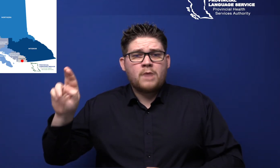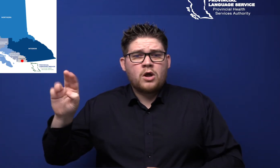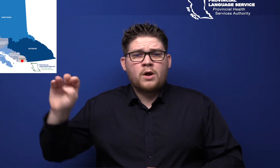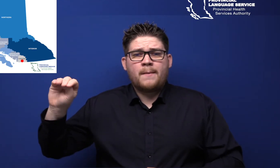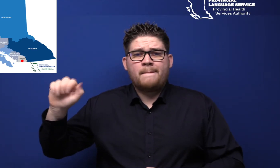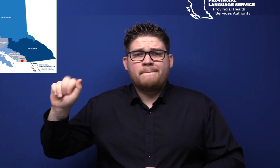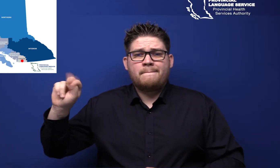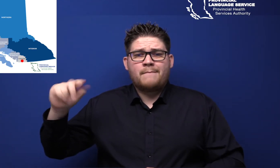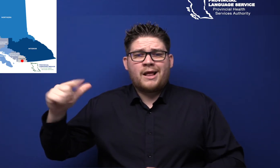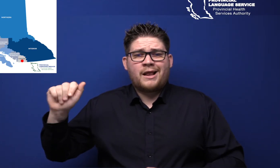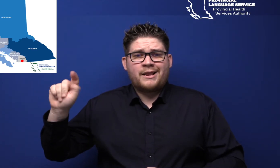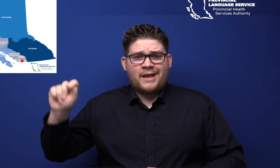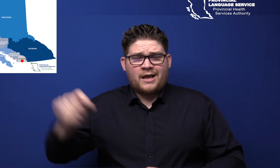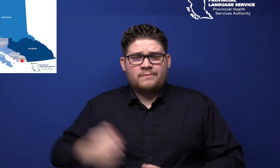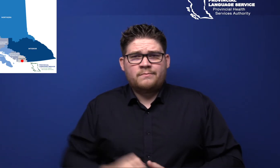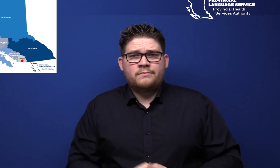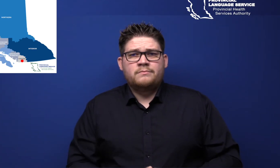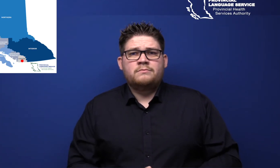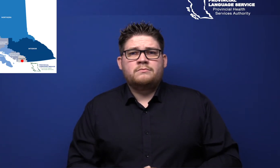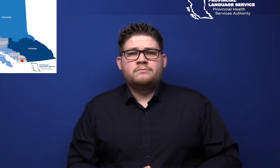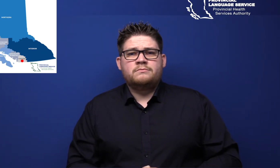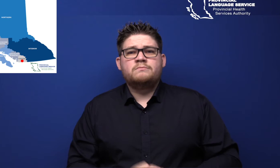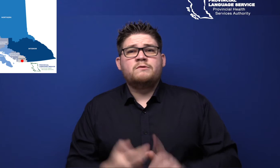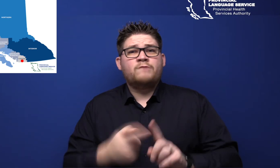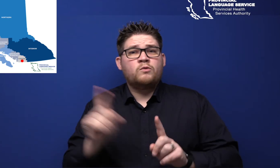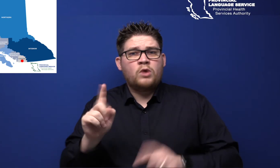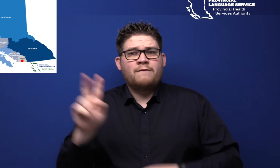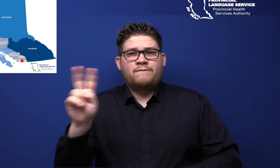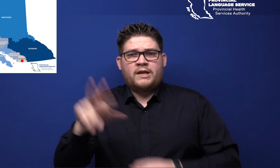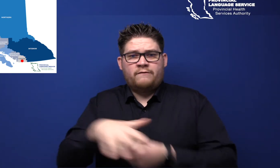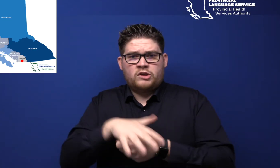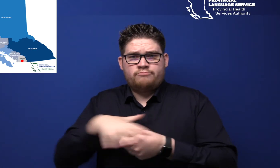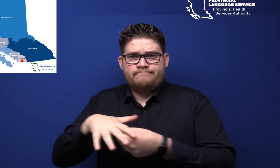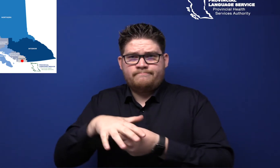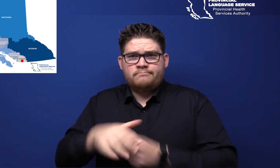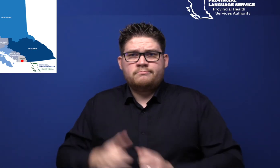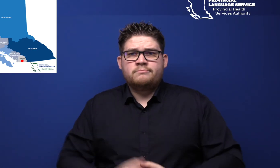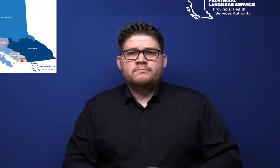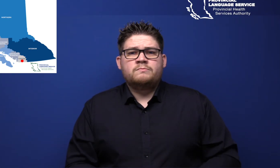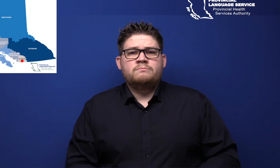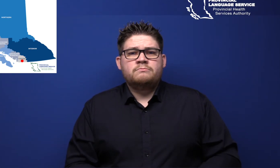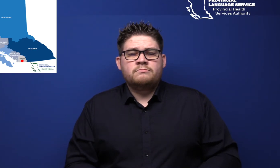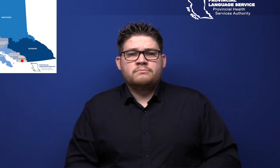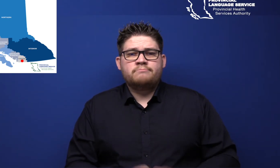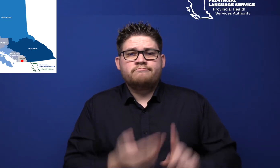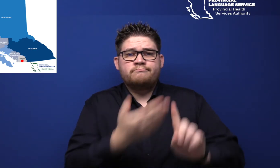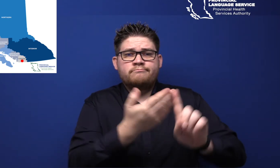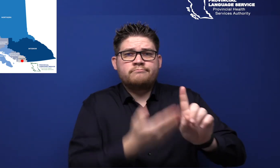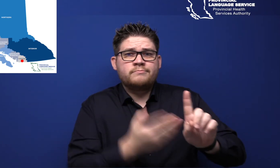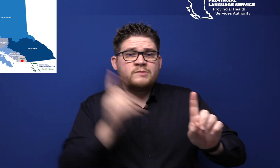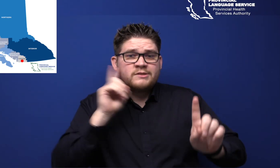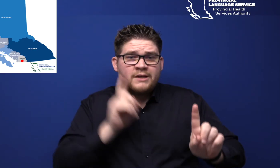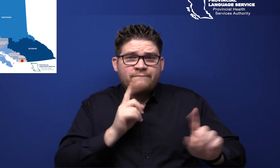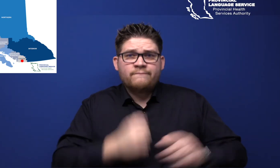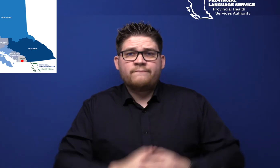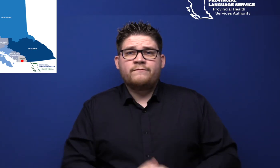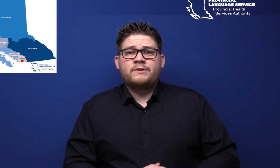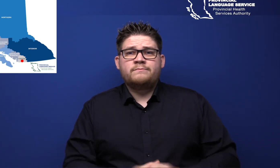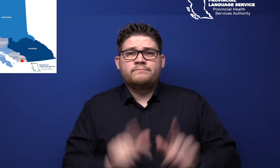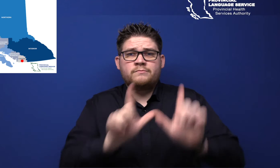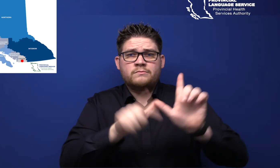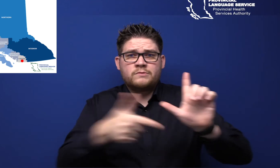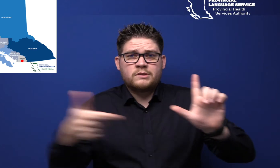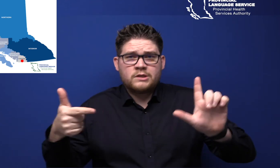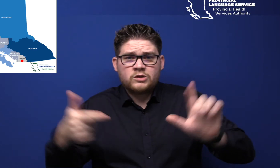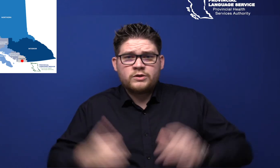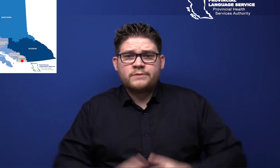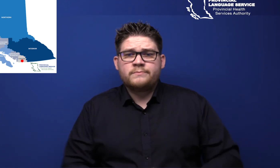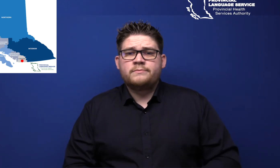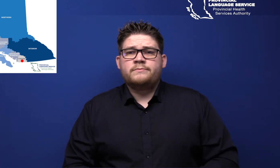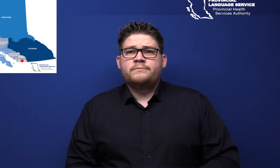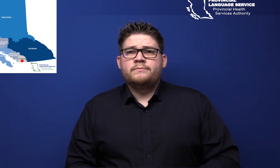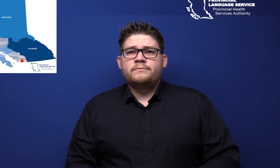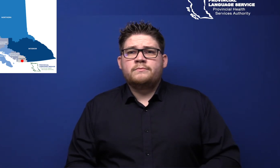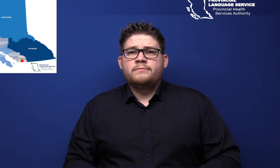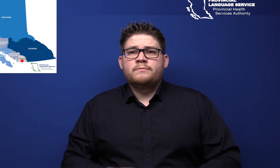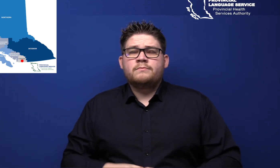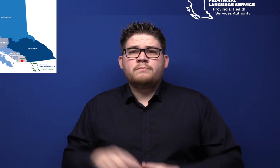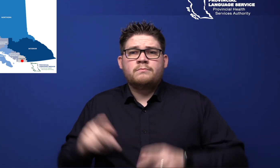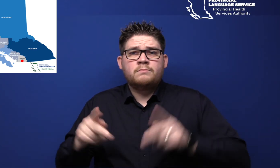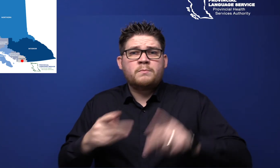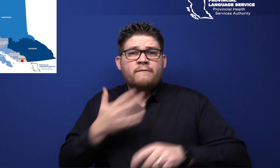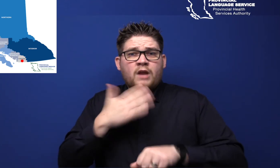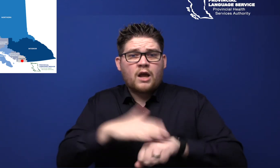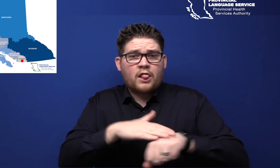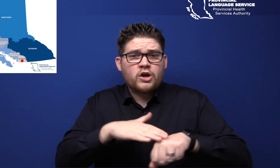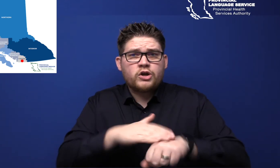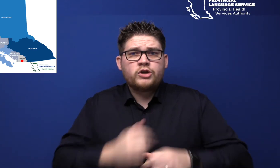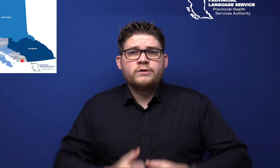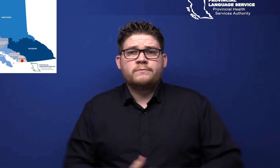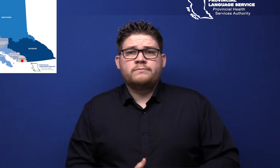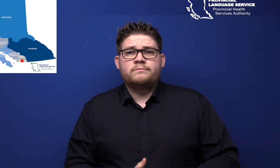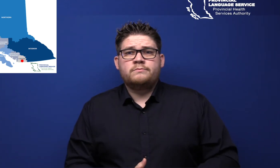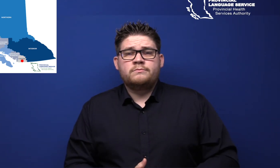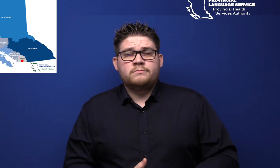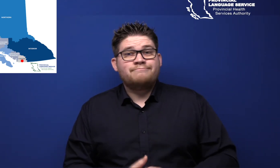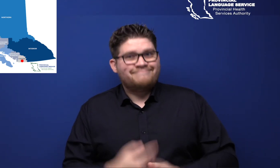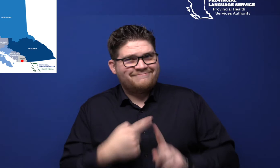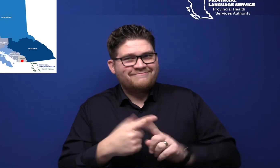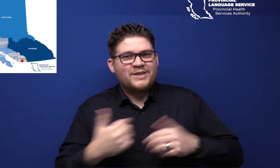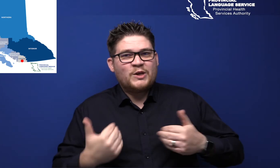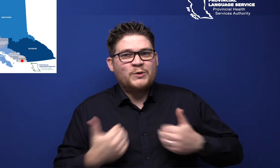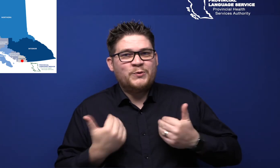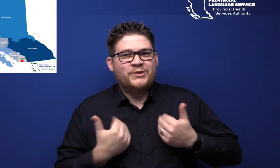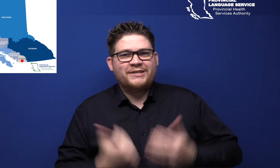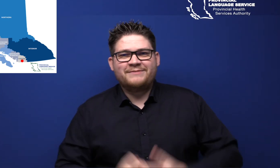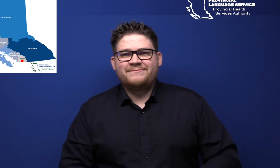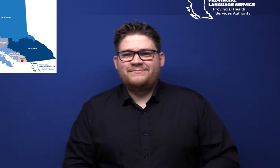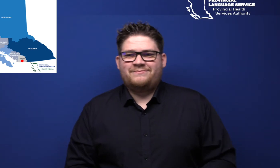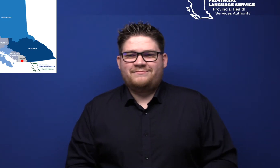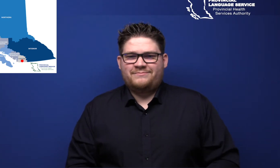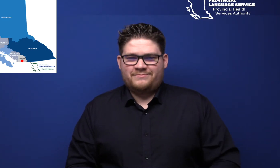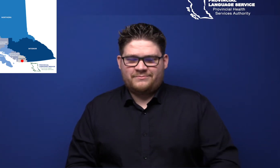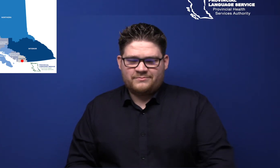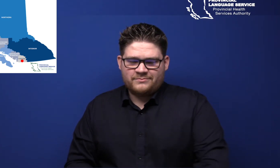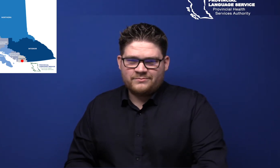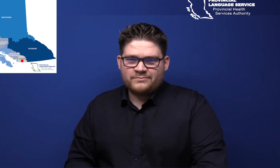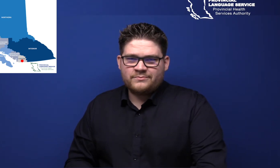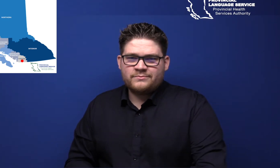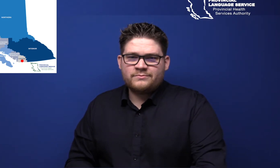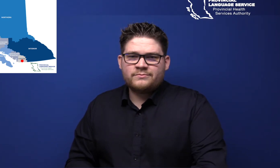AMAR MANGAT IS FROM LOWER MAINLAND. AMAR IS DEAF, LGBTQ+, A PERSON OF COLOUR, AS WELL AS A YOUTH.